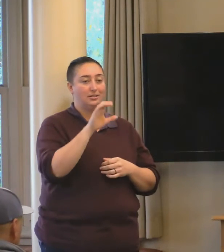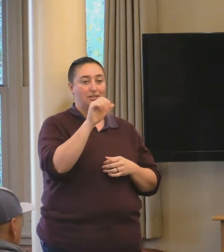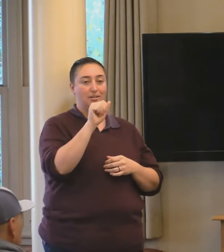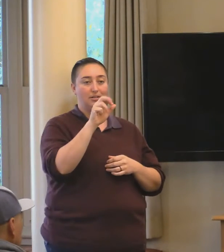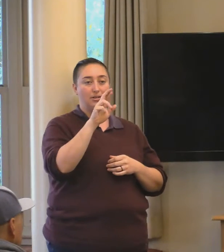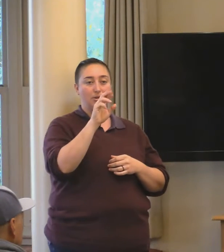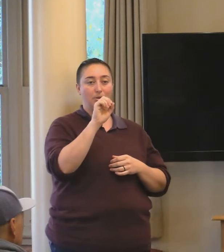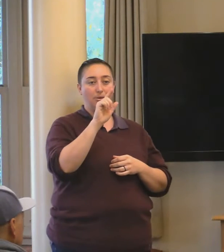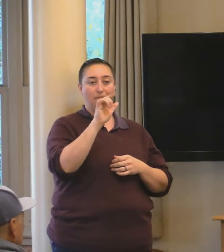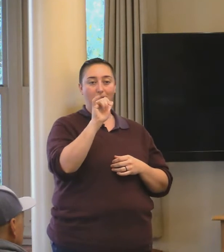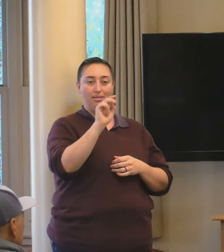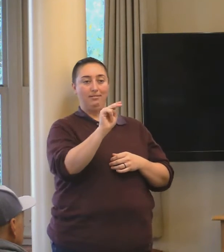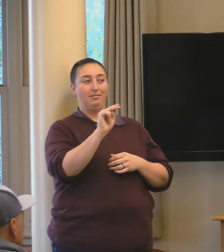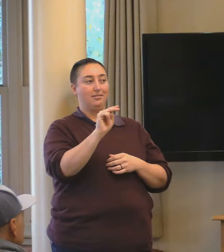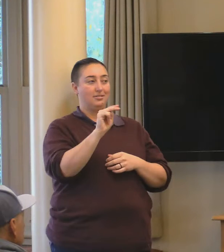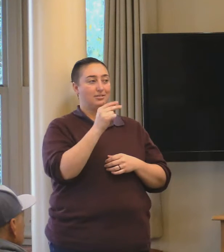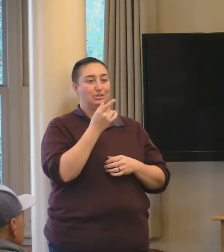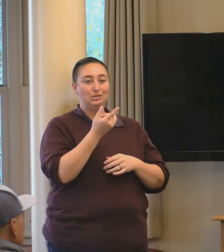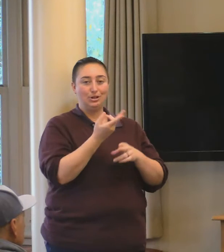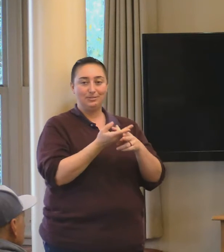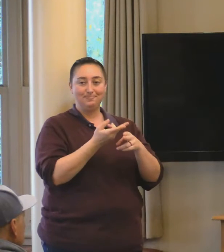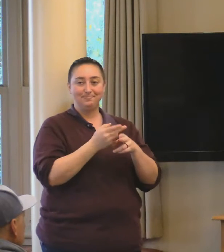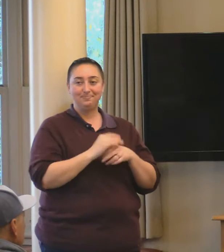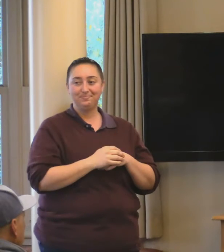Now that task is taken on by her new hearing dog. Carolyn is that dog.